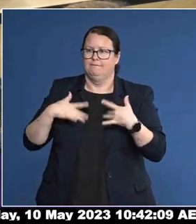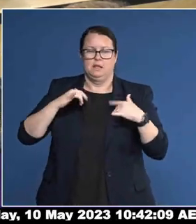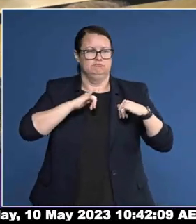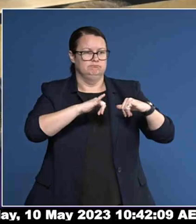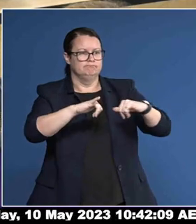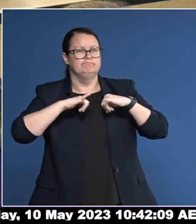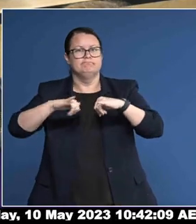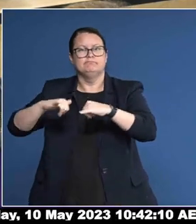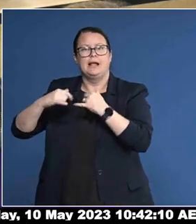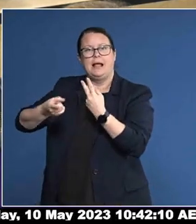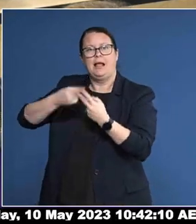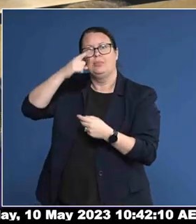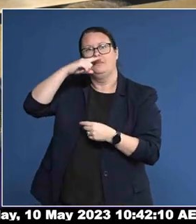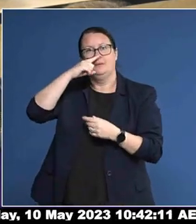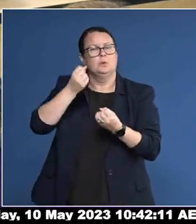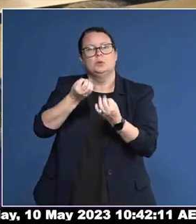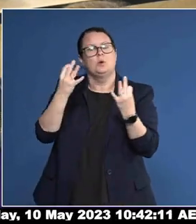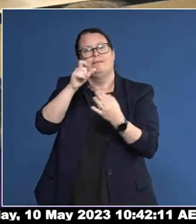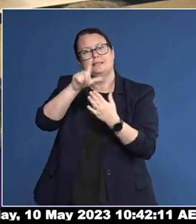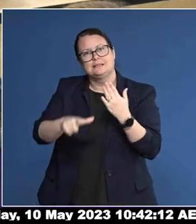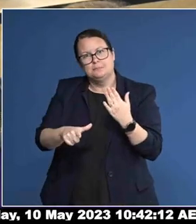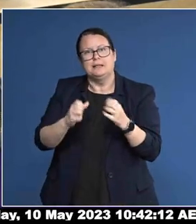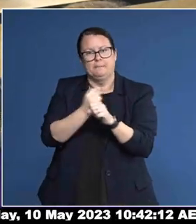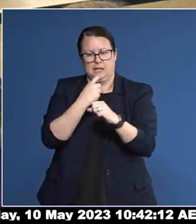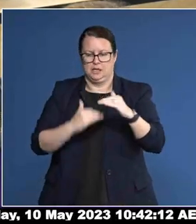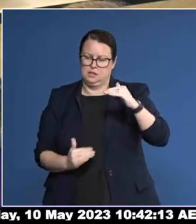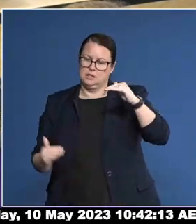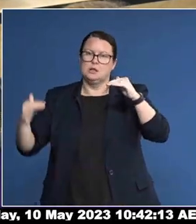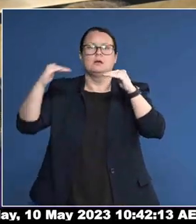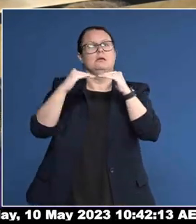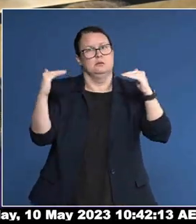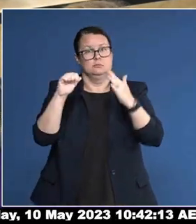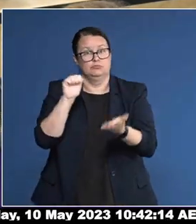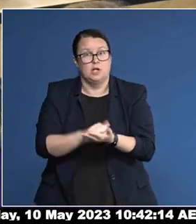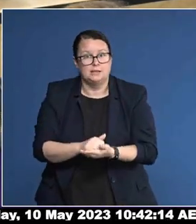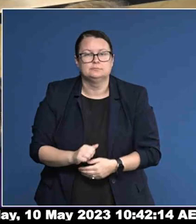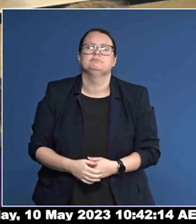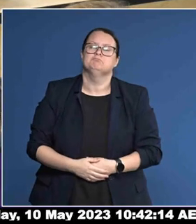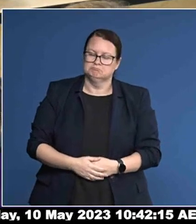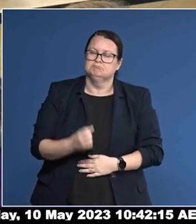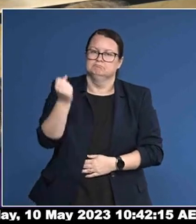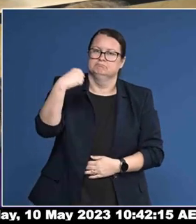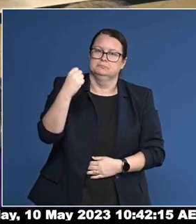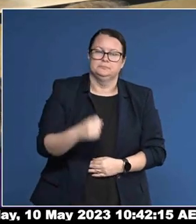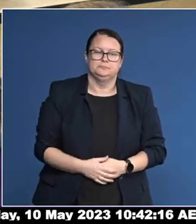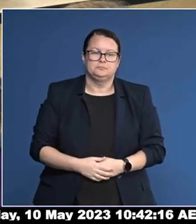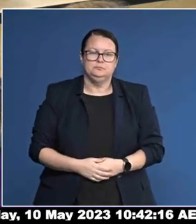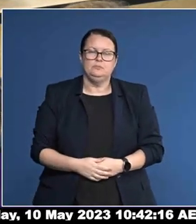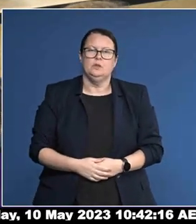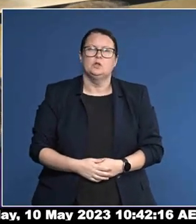without disabilities.' Yes. Correct. So a reasonable adjustment operates to enable a student with a